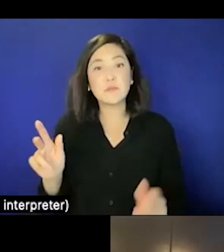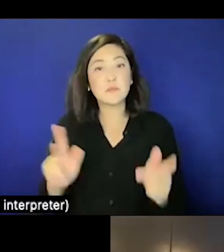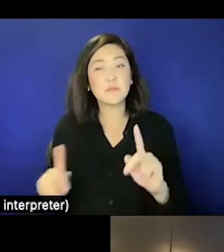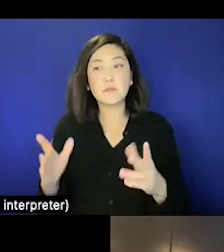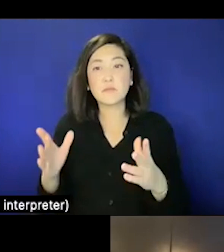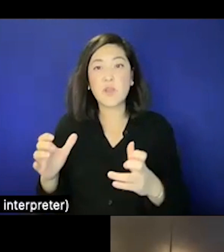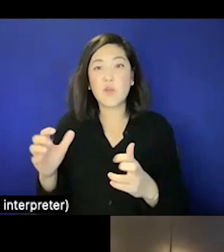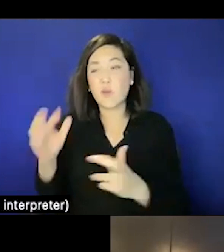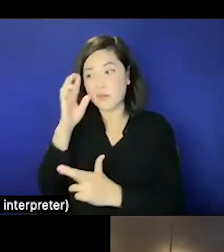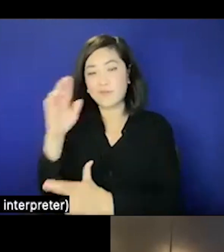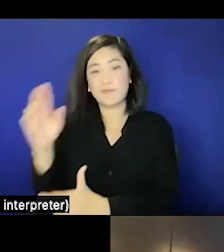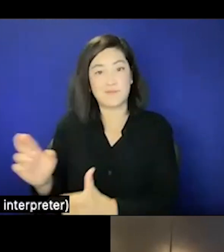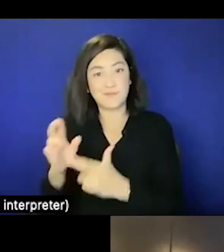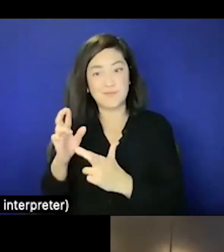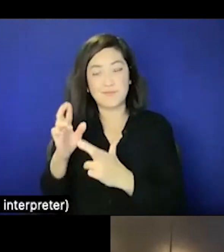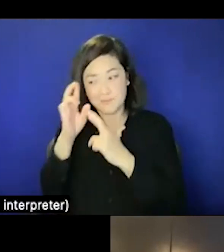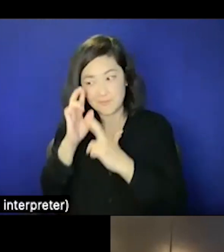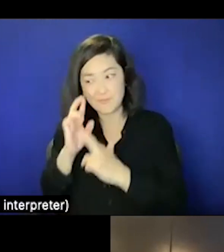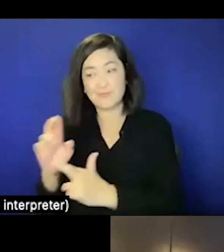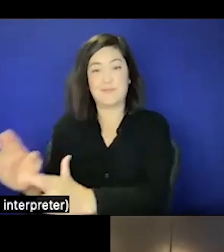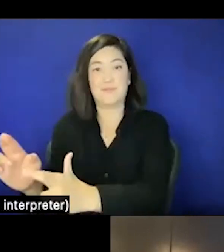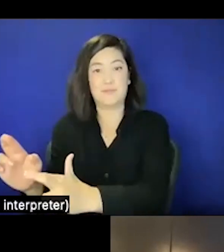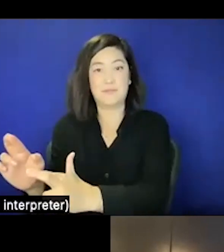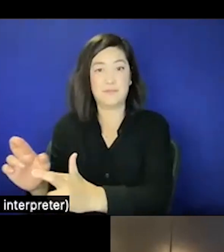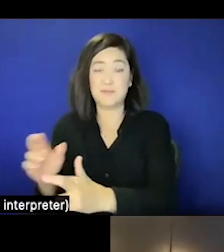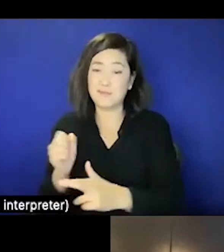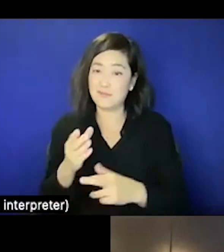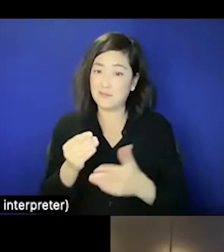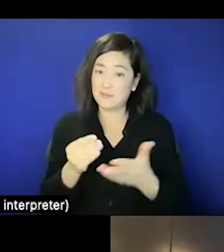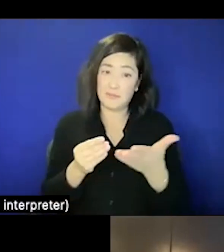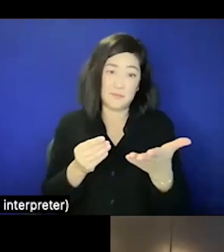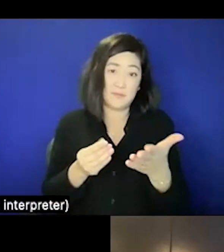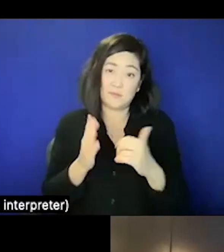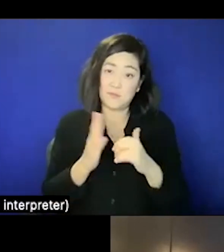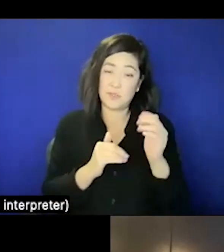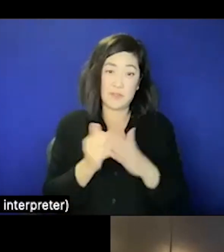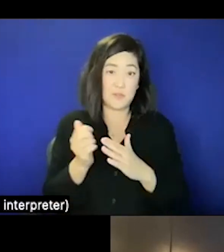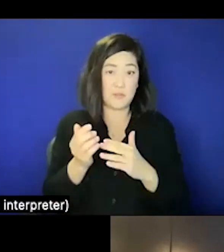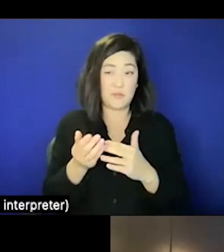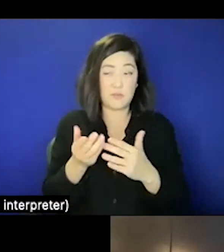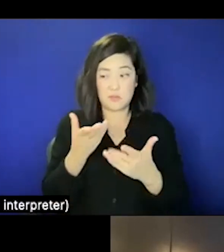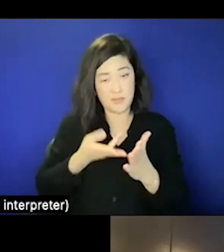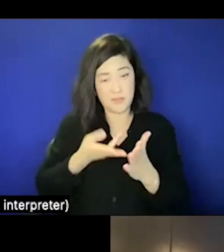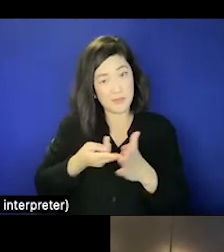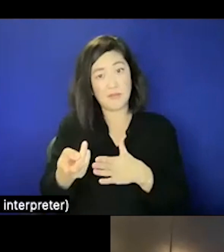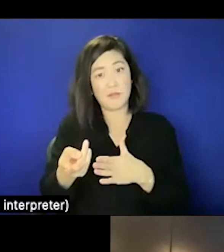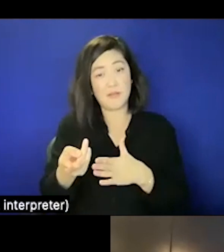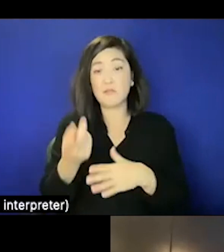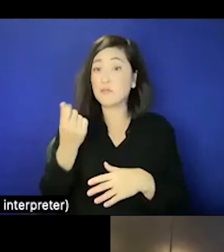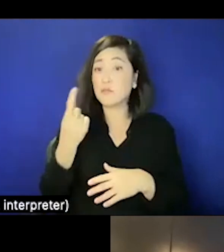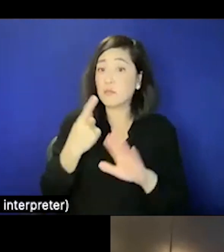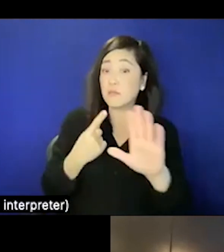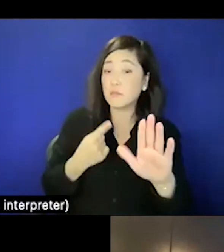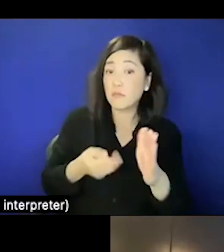So be comfortable sharing the truth as you see it. Recognise that your truth may not be the truth and